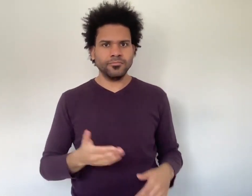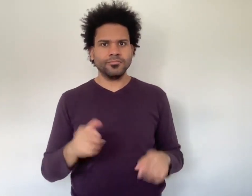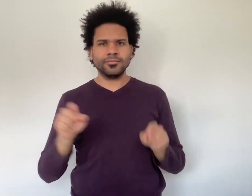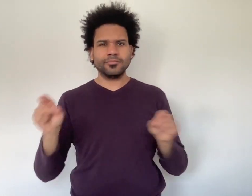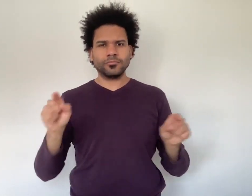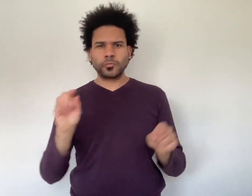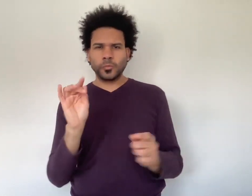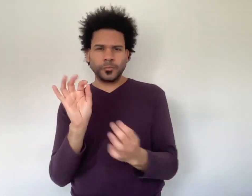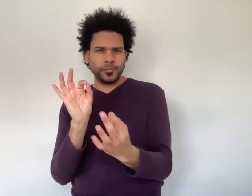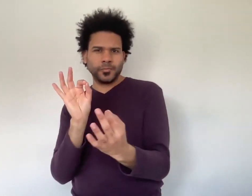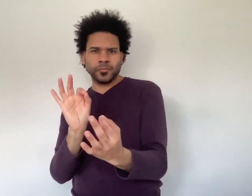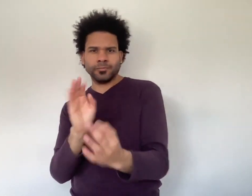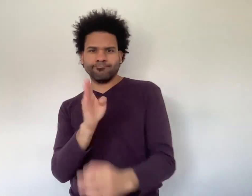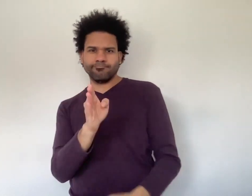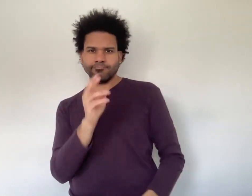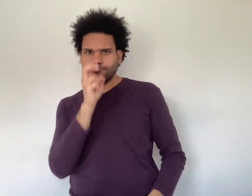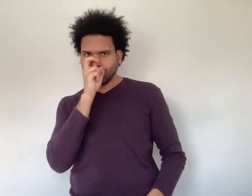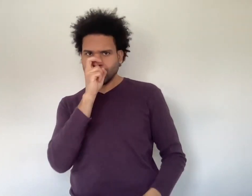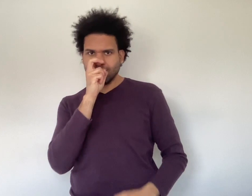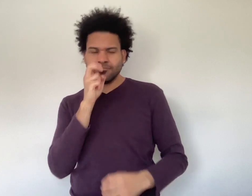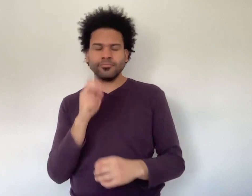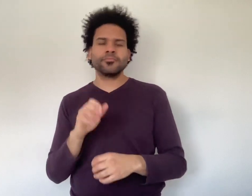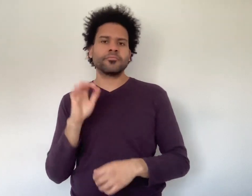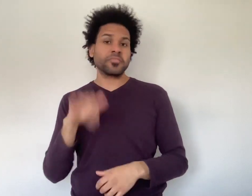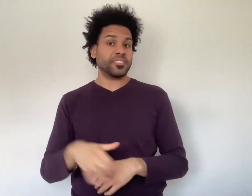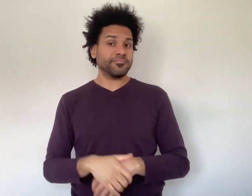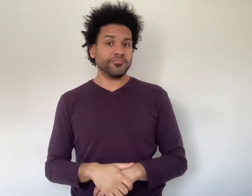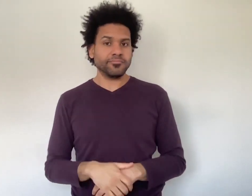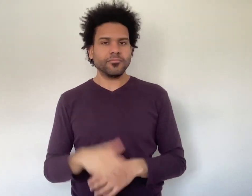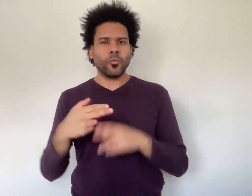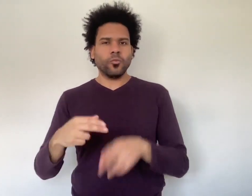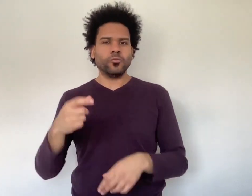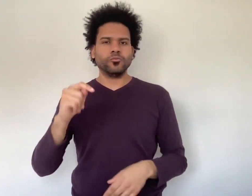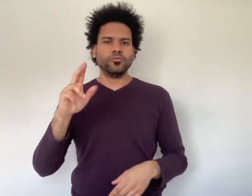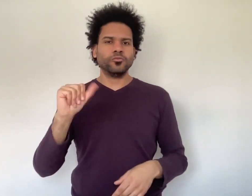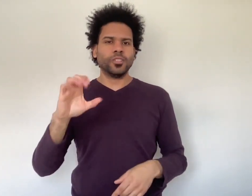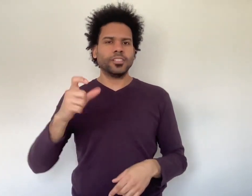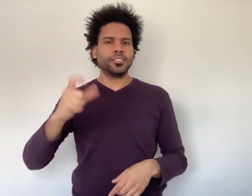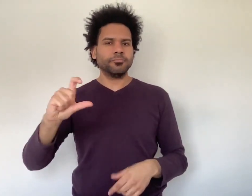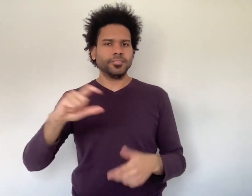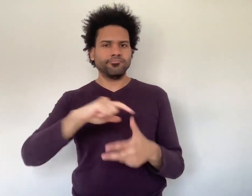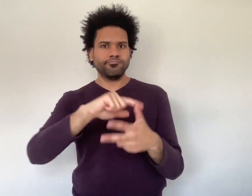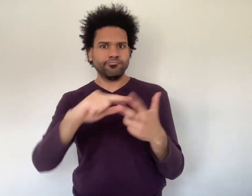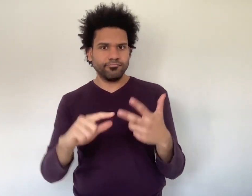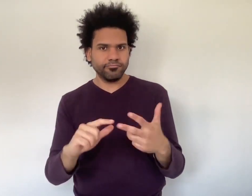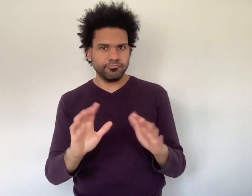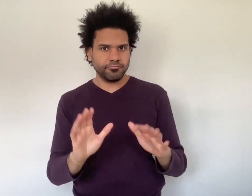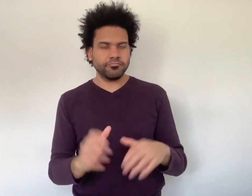The amount of each is restricted and precise and they are called trace elements.